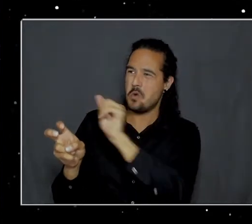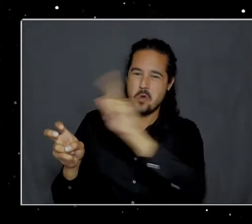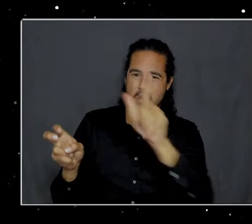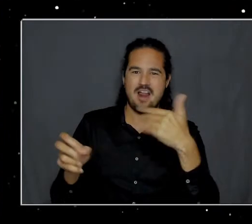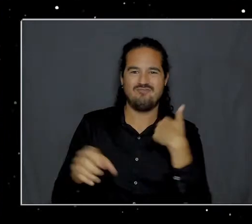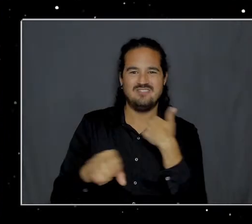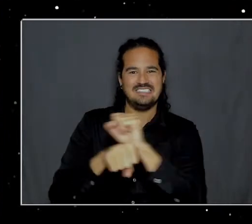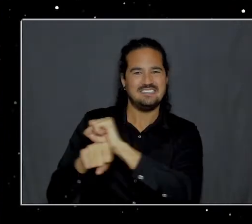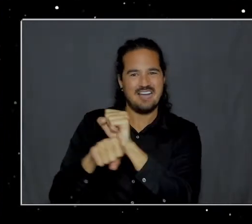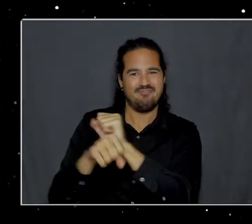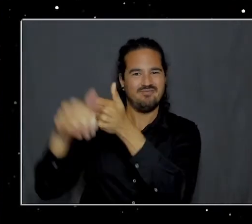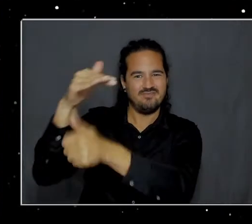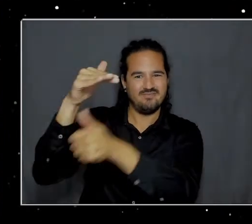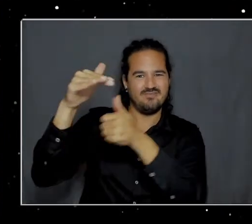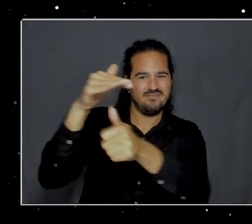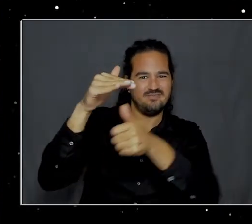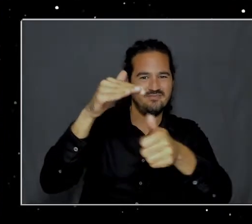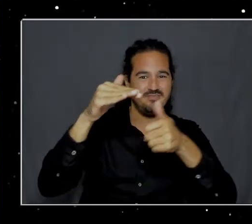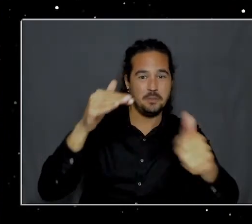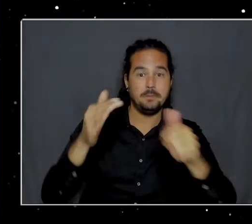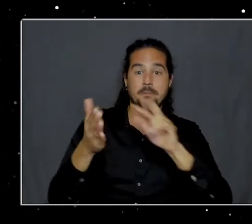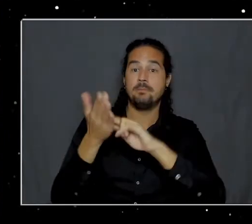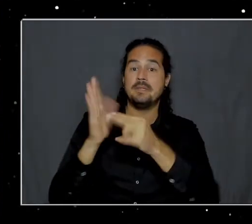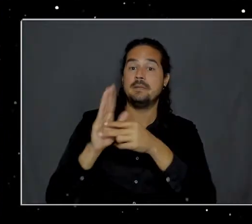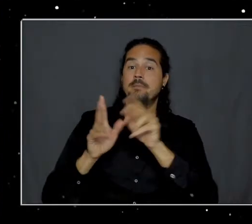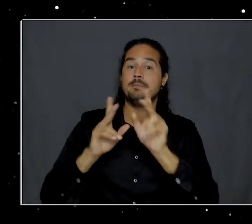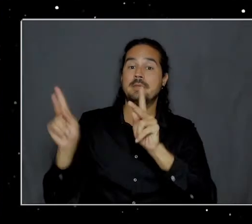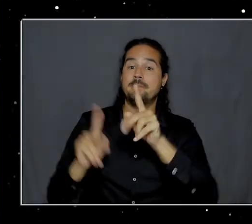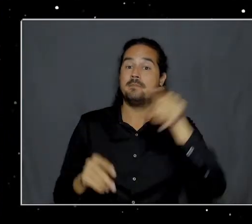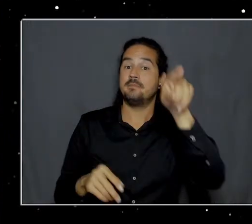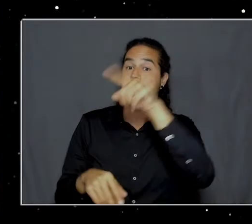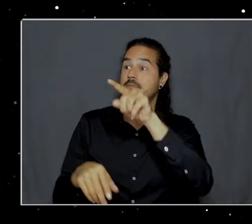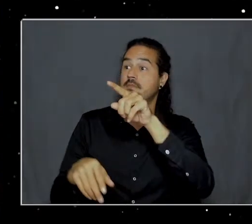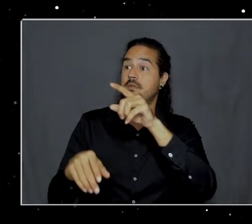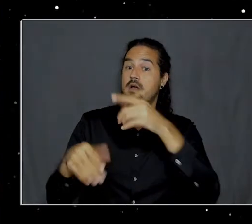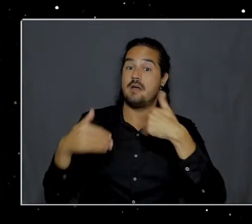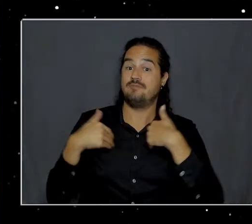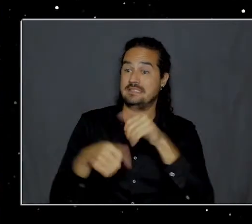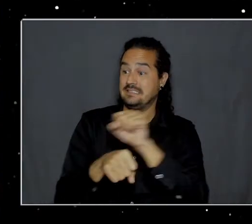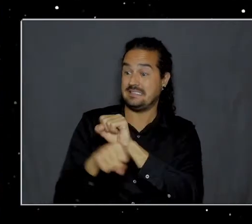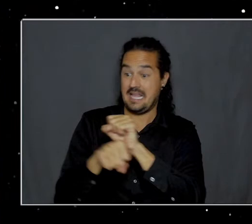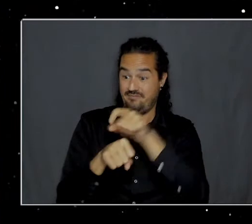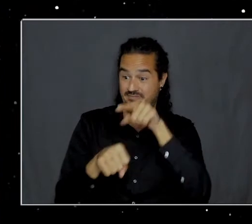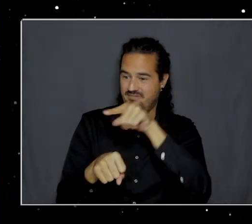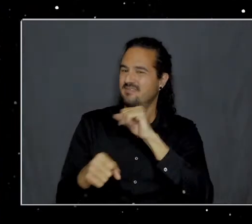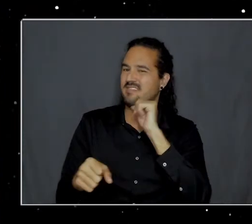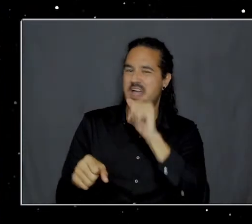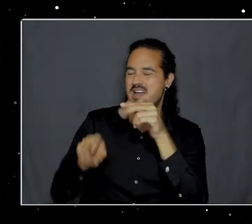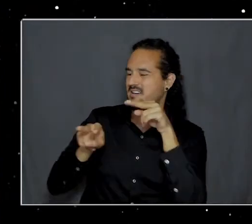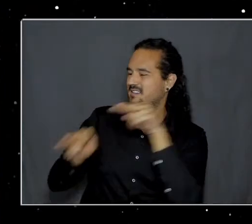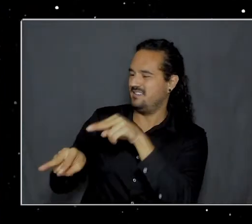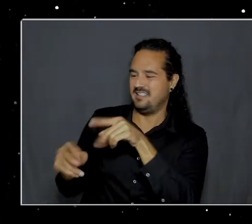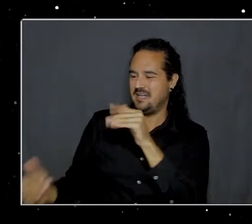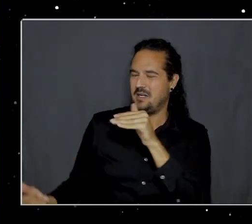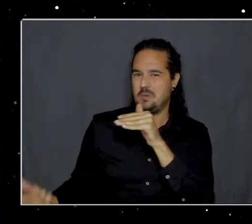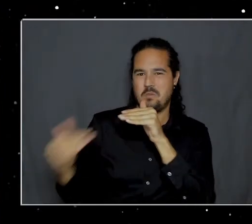THAT THOSE PEOPLE WHO WERE ENSLAVED WERE NOT CONSIDERED PEOPLE TO THEM, RIGHT?